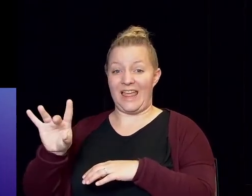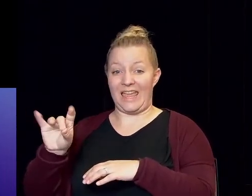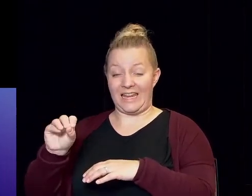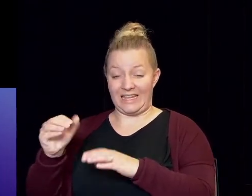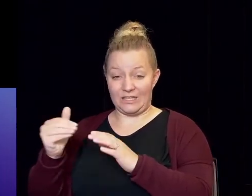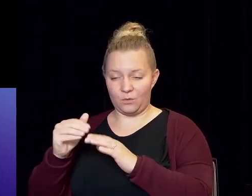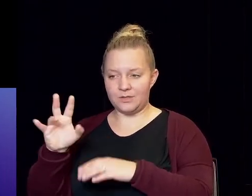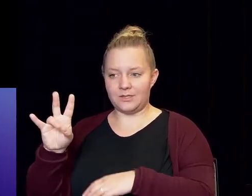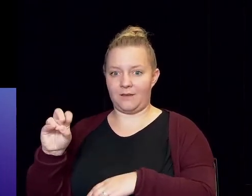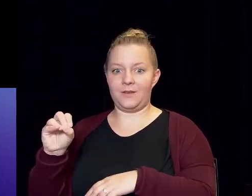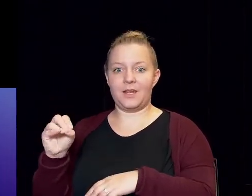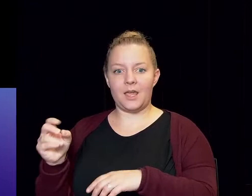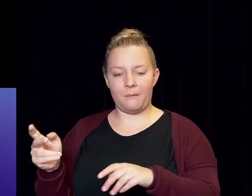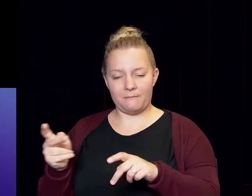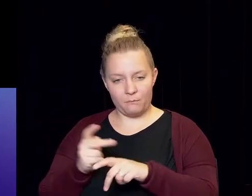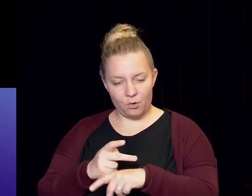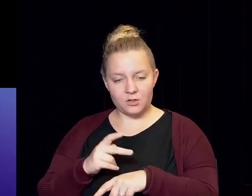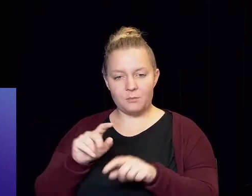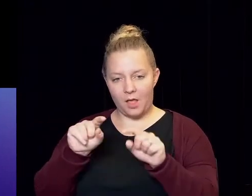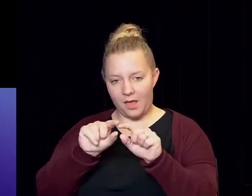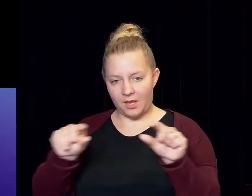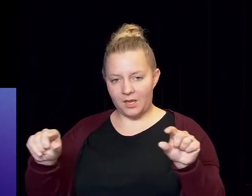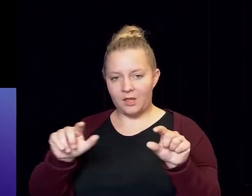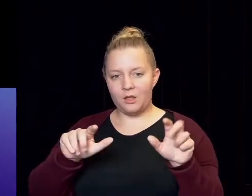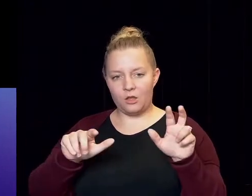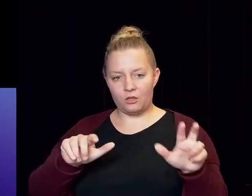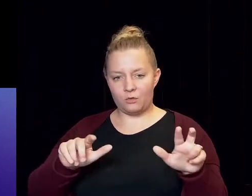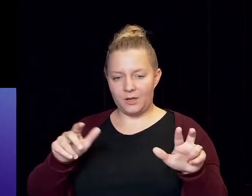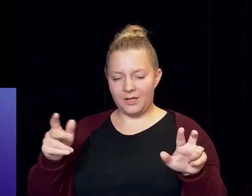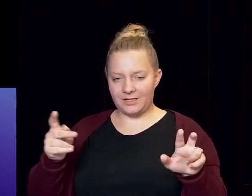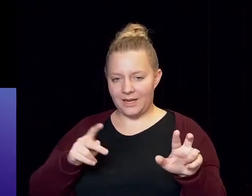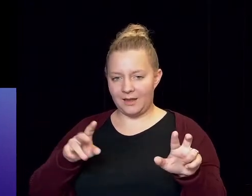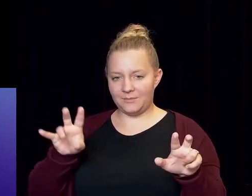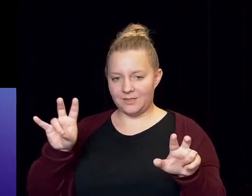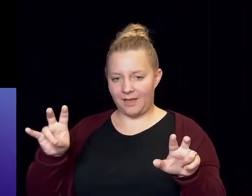And then when I multiply across, I can do this 3 times 7 which is 21.